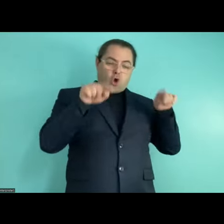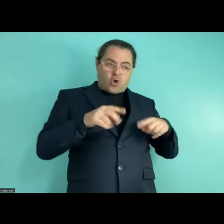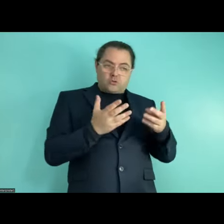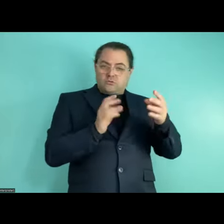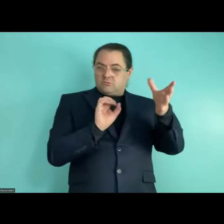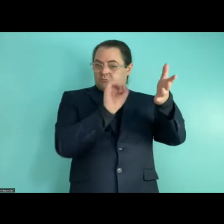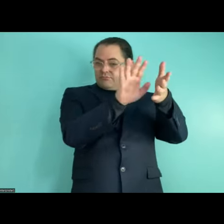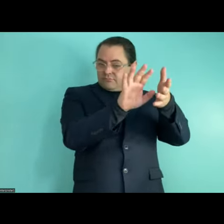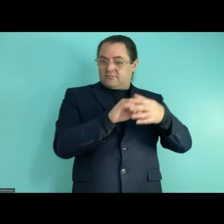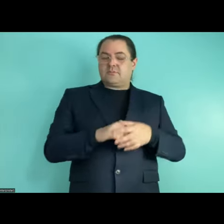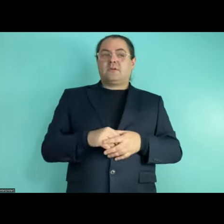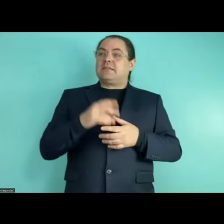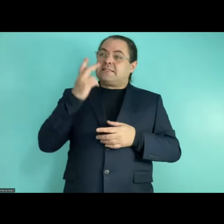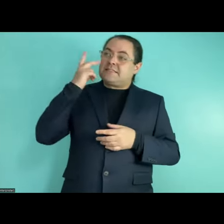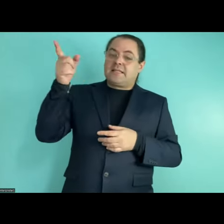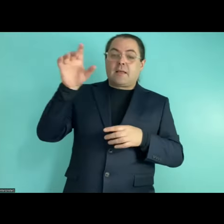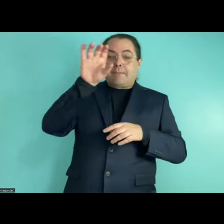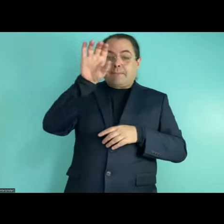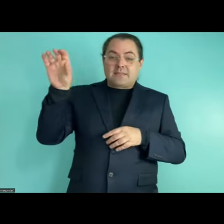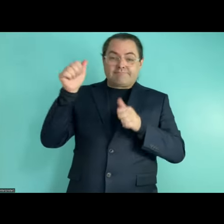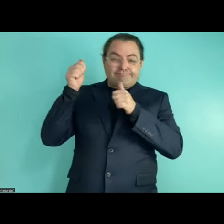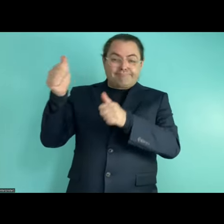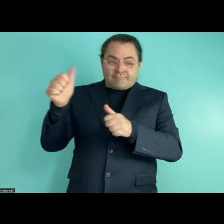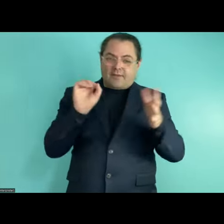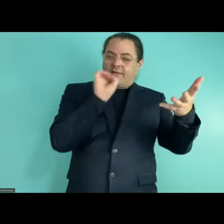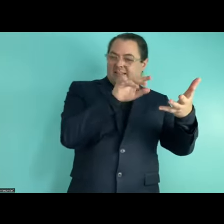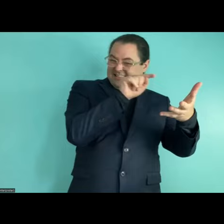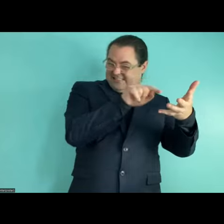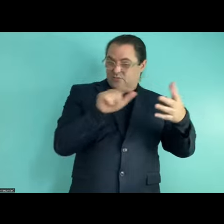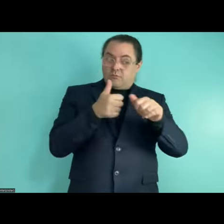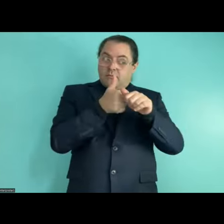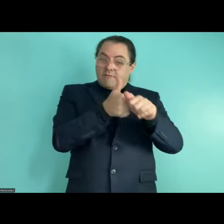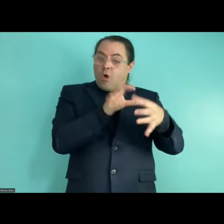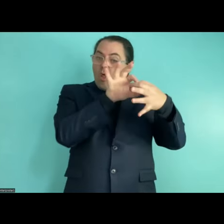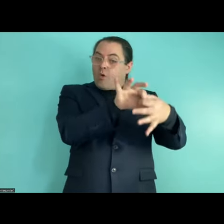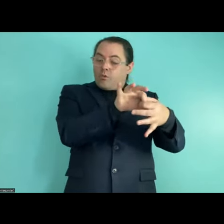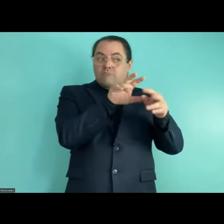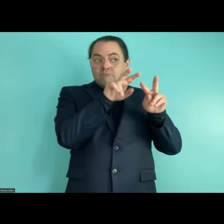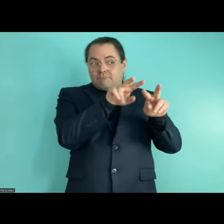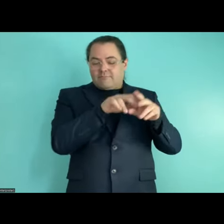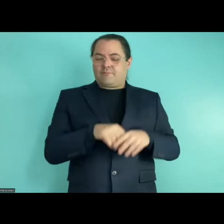that is an option to follow us probably when you registered for this conference you were